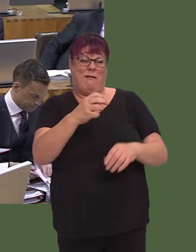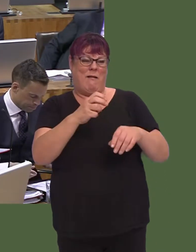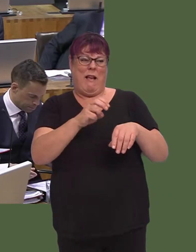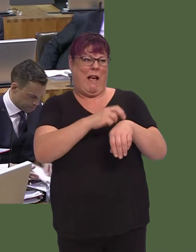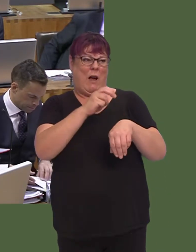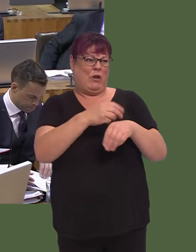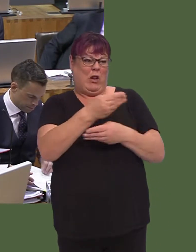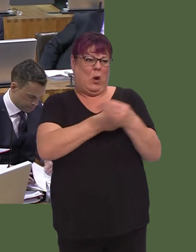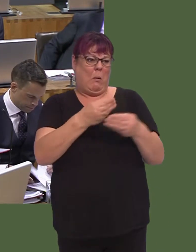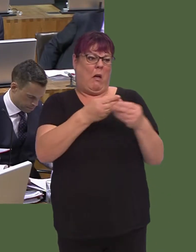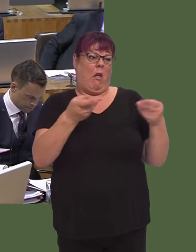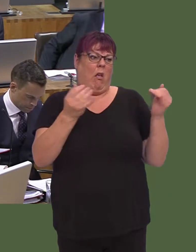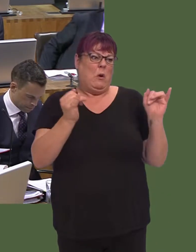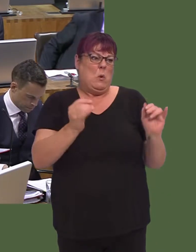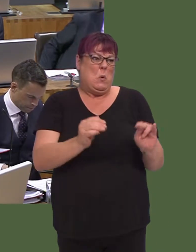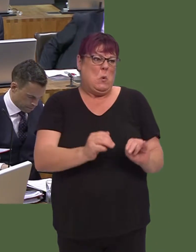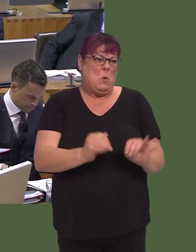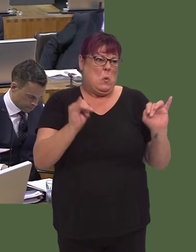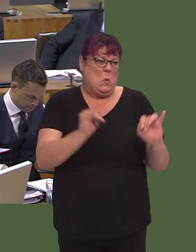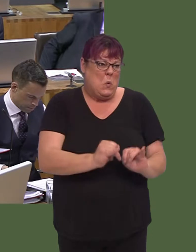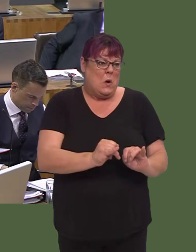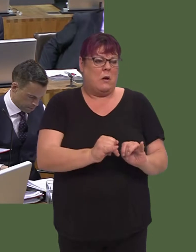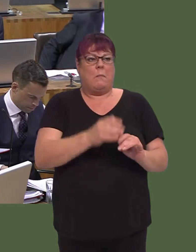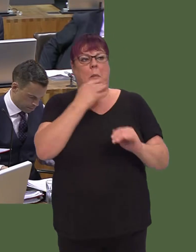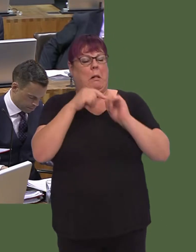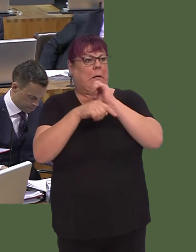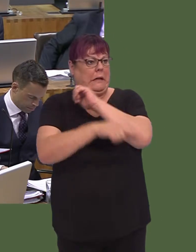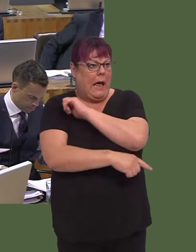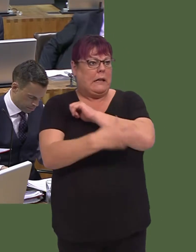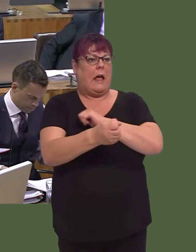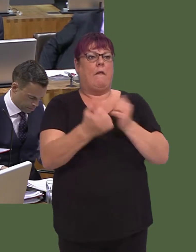Ireland was on its knees in 2008, the economy was wrecked, people were in huge debt, the